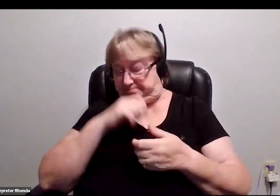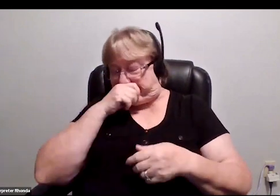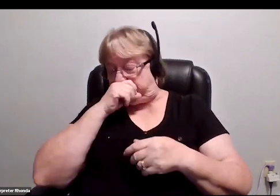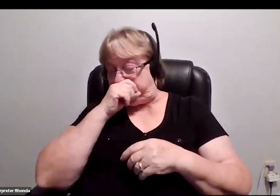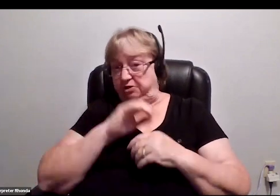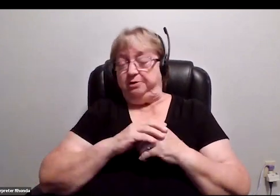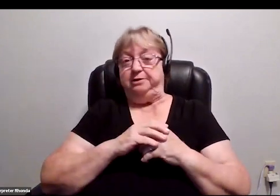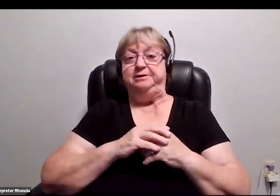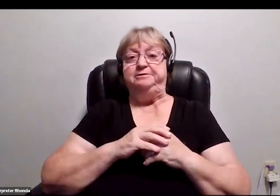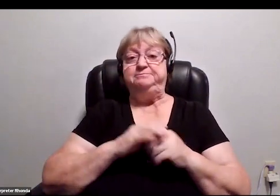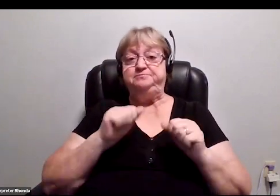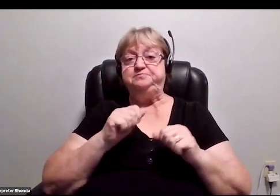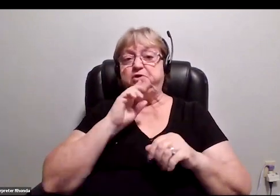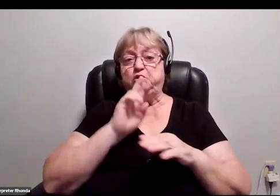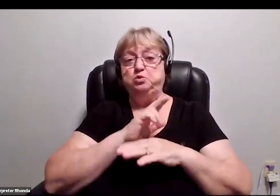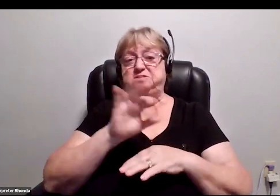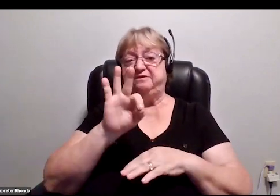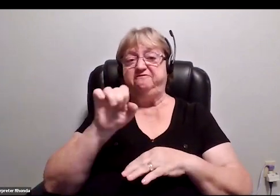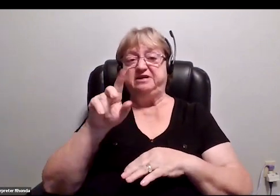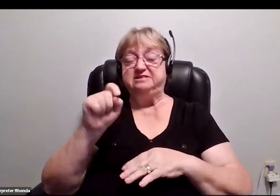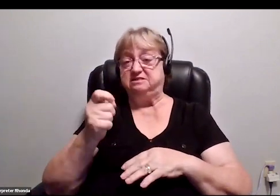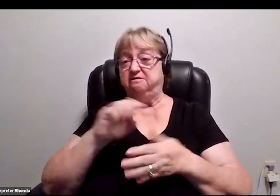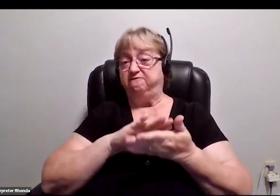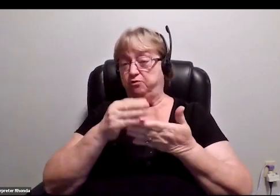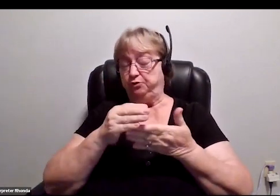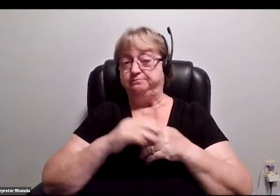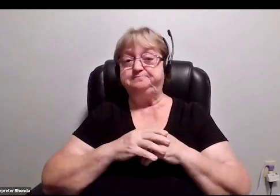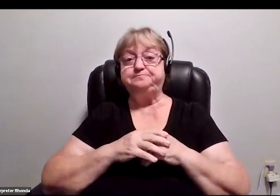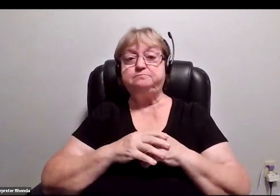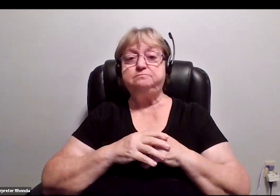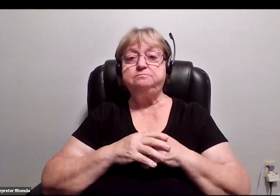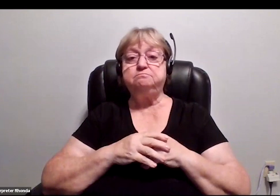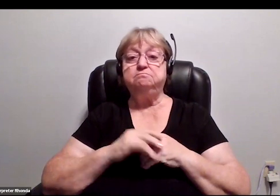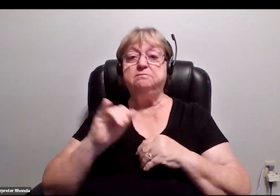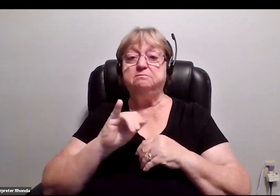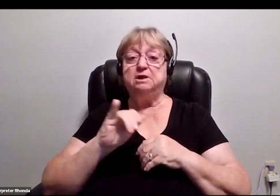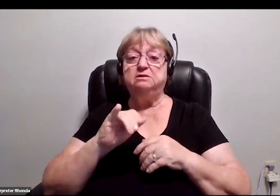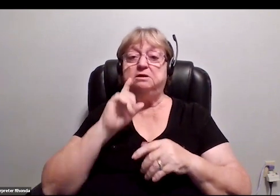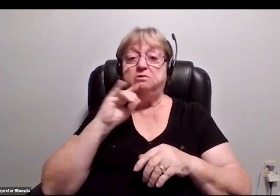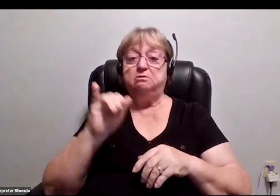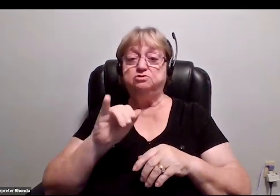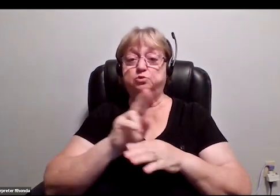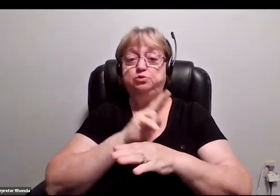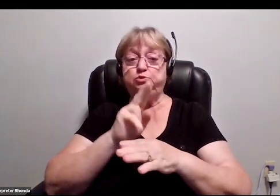Then we also use the OHAUS Scout scale with the Talking LabQuest to measure the massive water